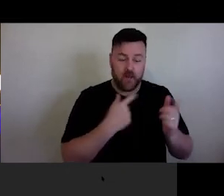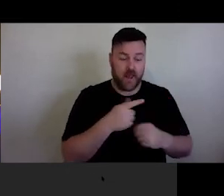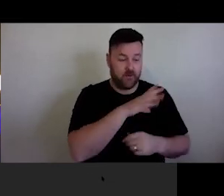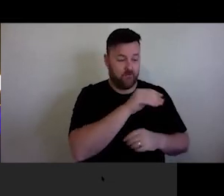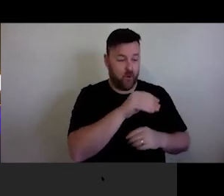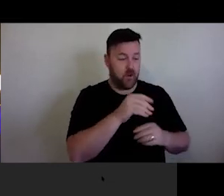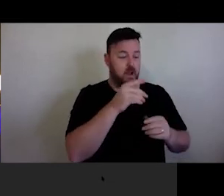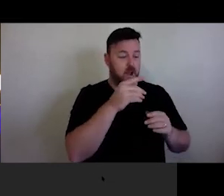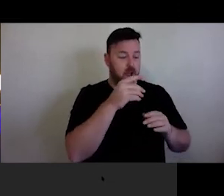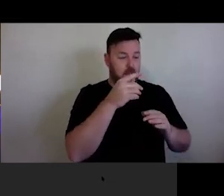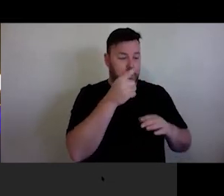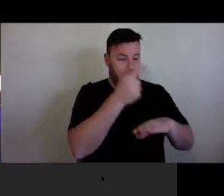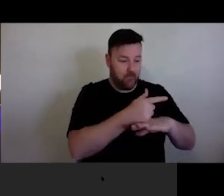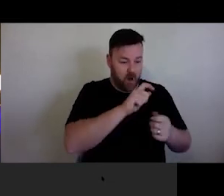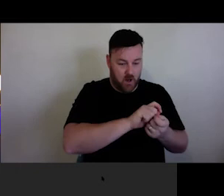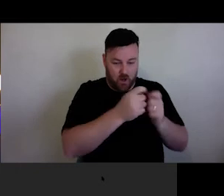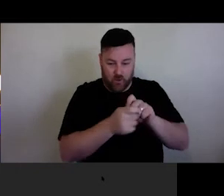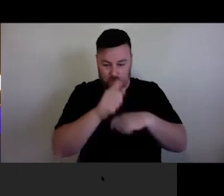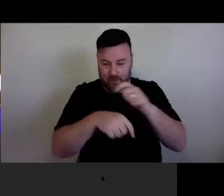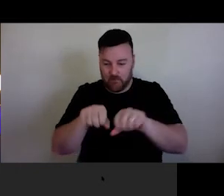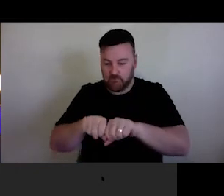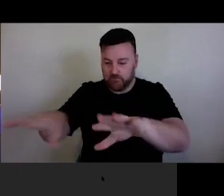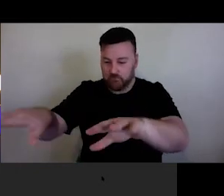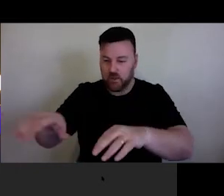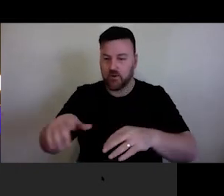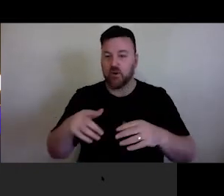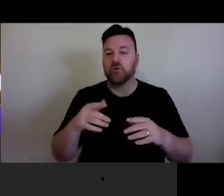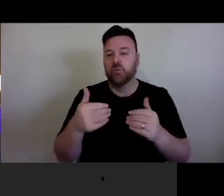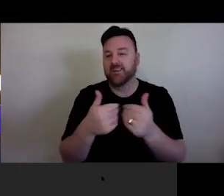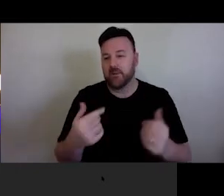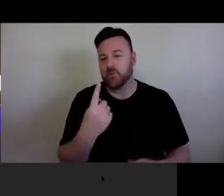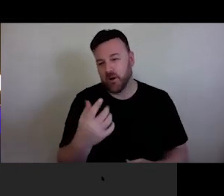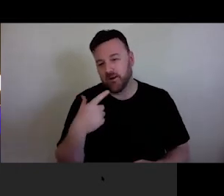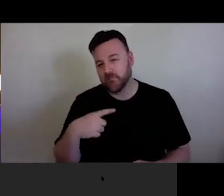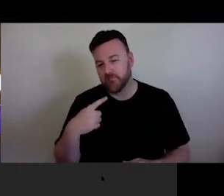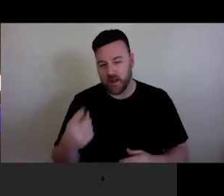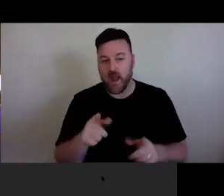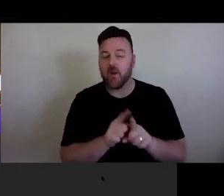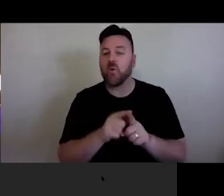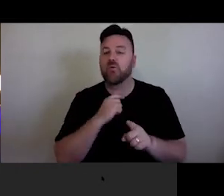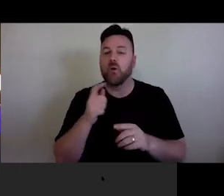internet. So you have to have a separate hardware encoder and we recommend some bigger Black Magic studio cameras to go where that as